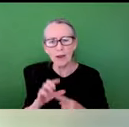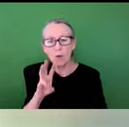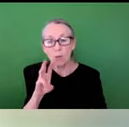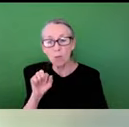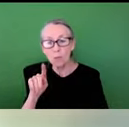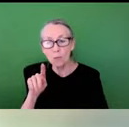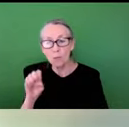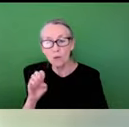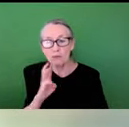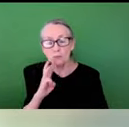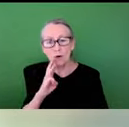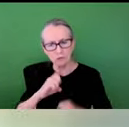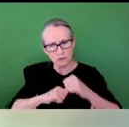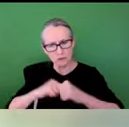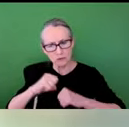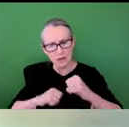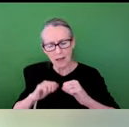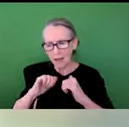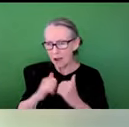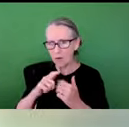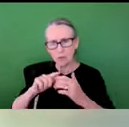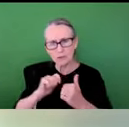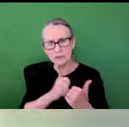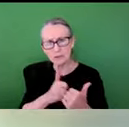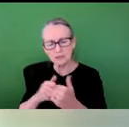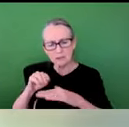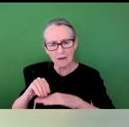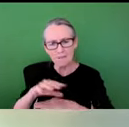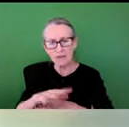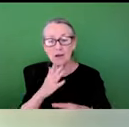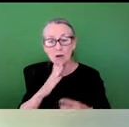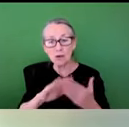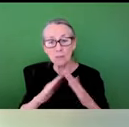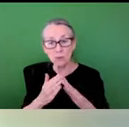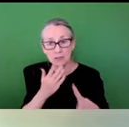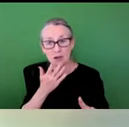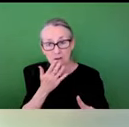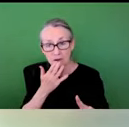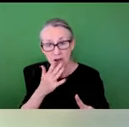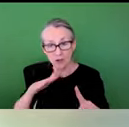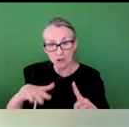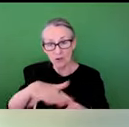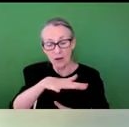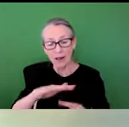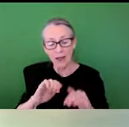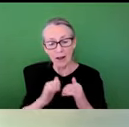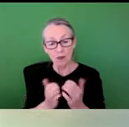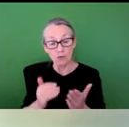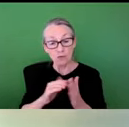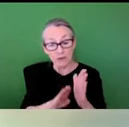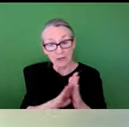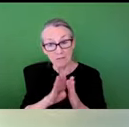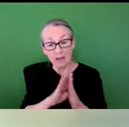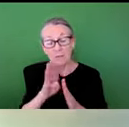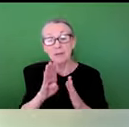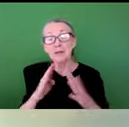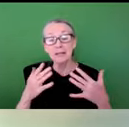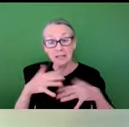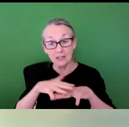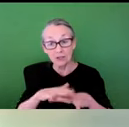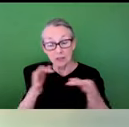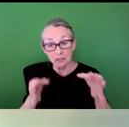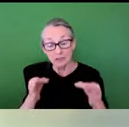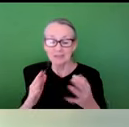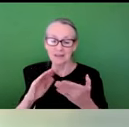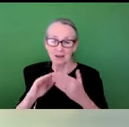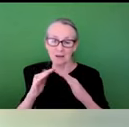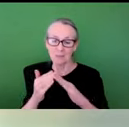by describing how infrastructure challenges affect communities of color and how redevelopment of community spaces, integrated justice and community action can provide solutions.